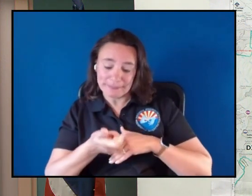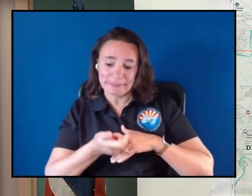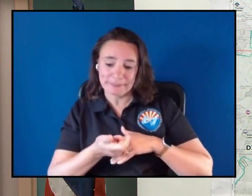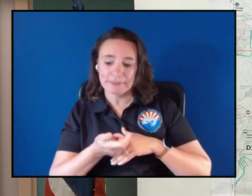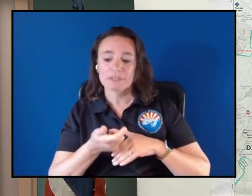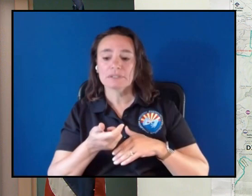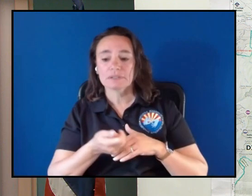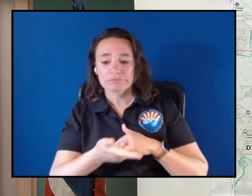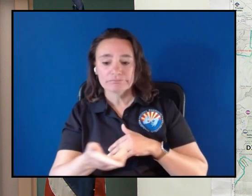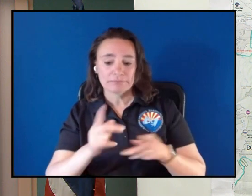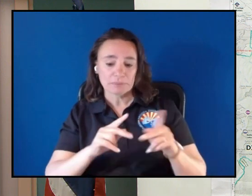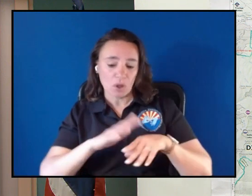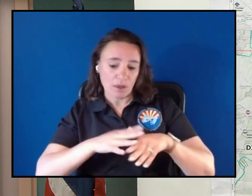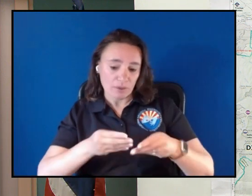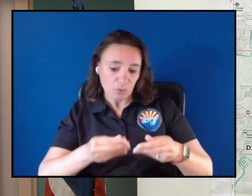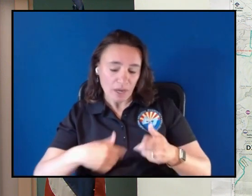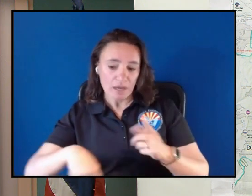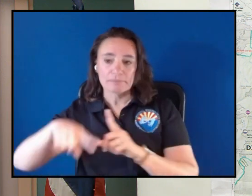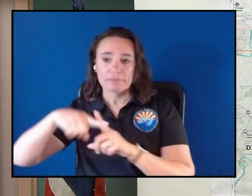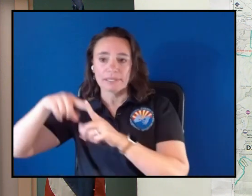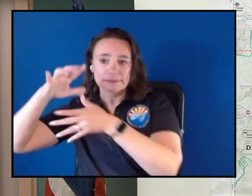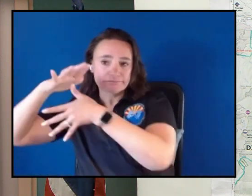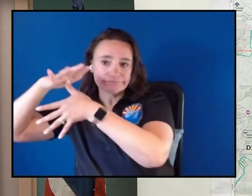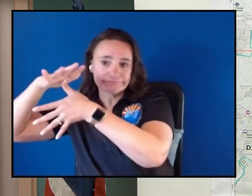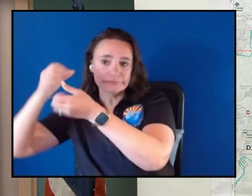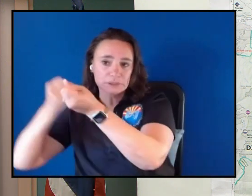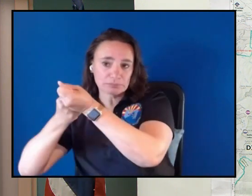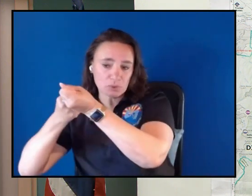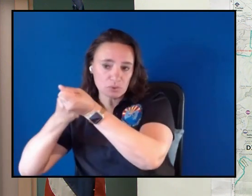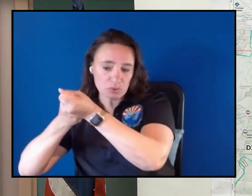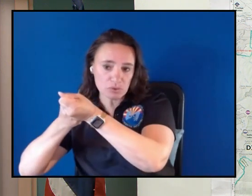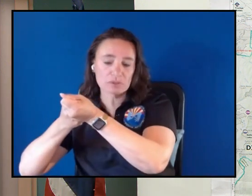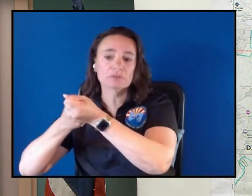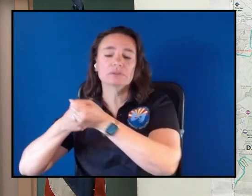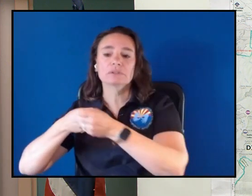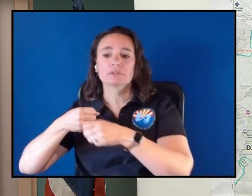operations, helicopters, and then using the unmanned Romeo, which